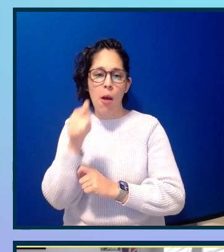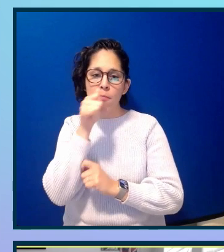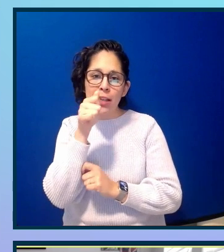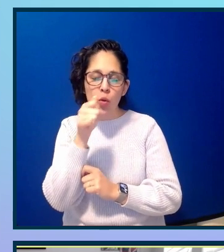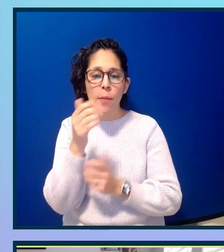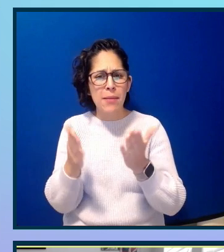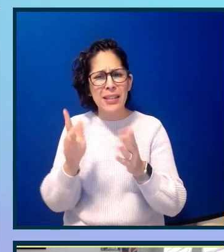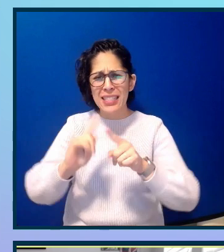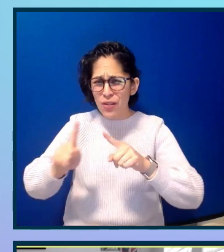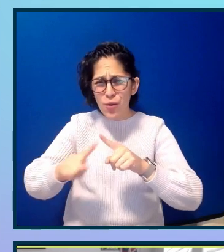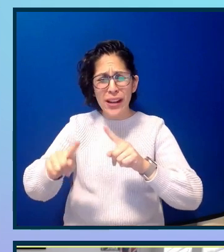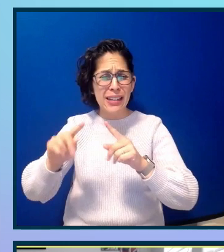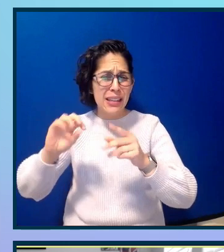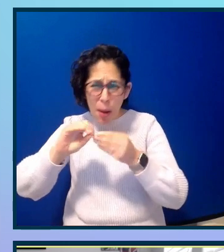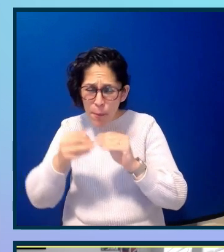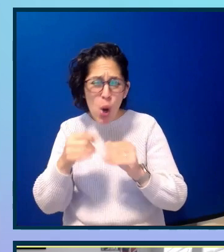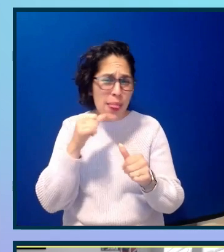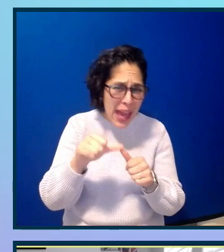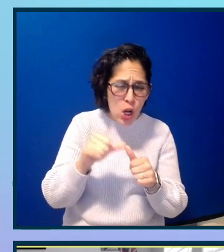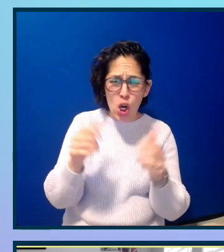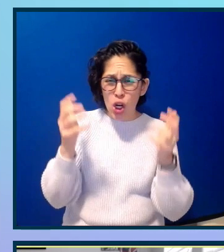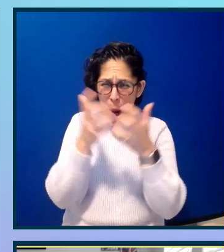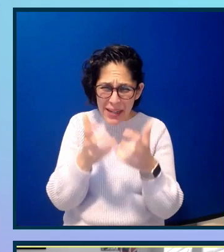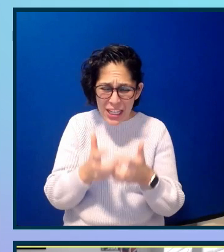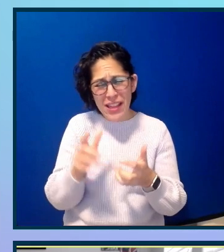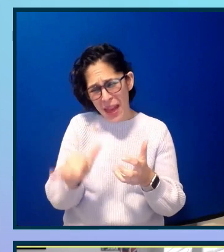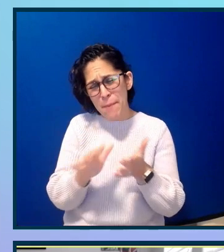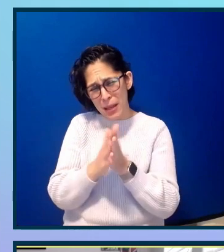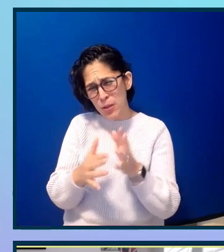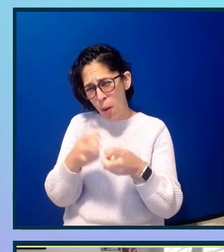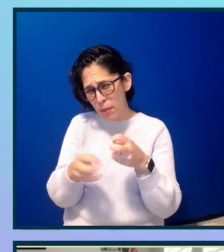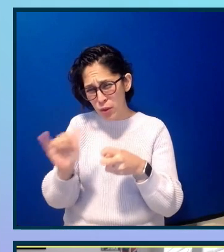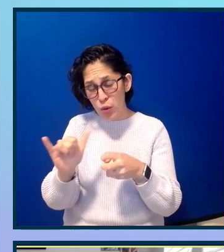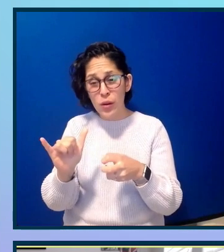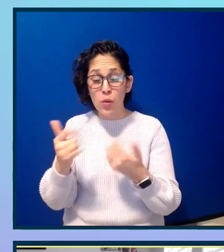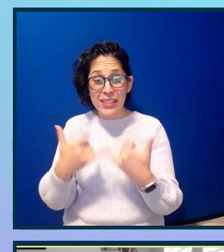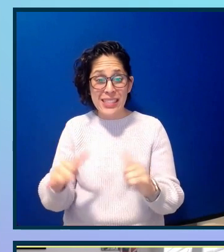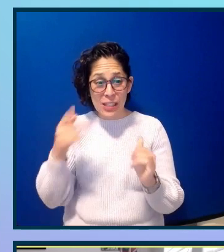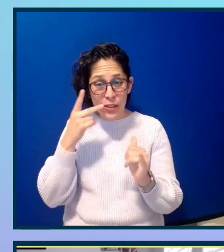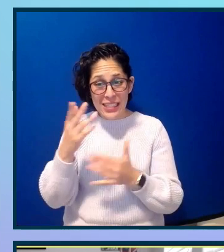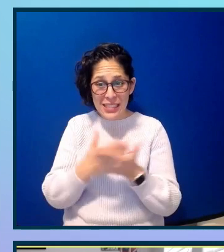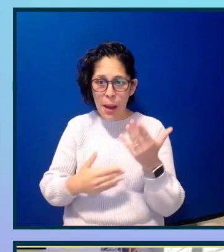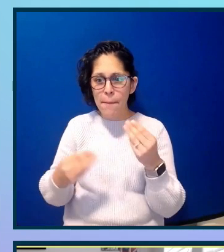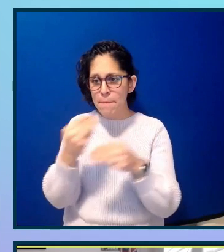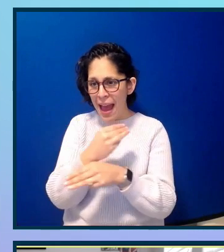and that can become really problematic as well. And we still see captions that have math equations in them,